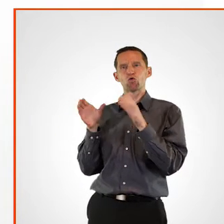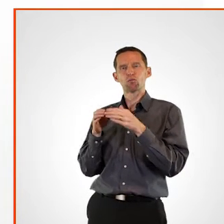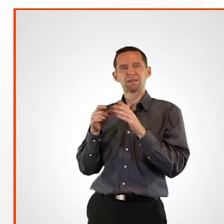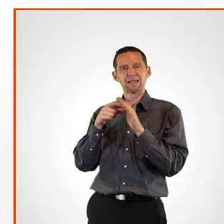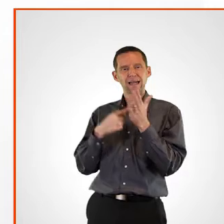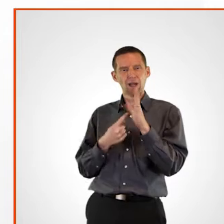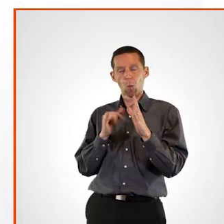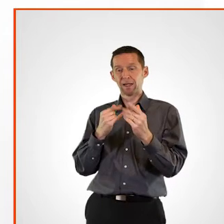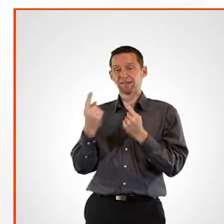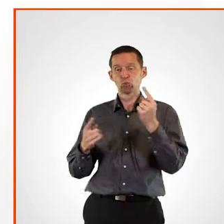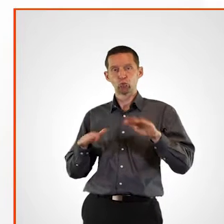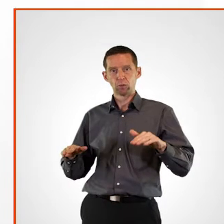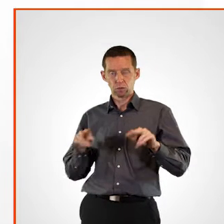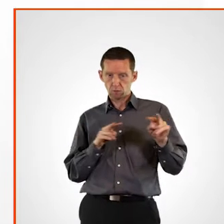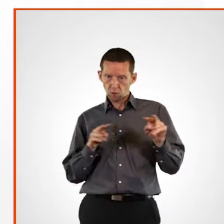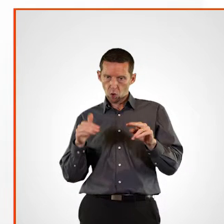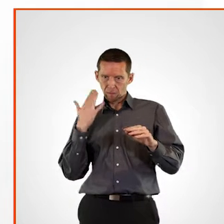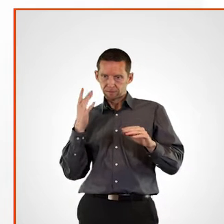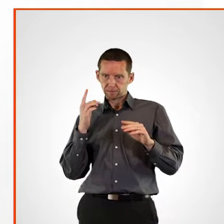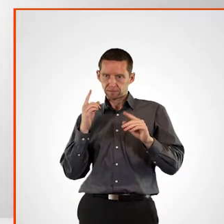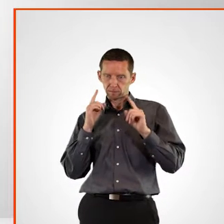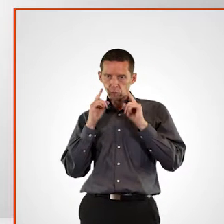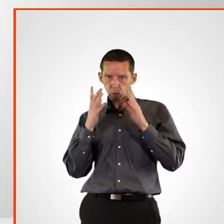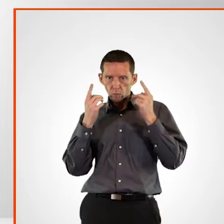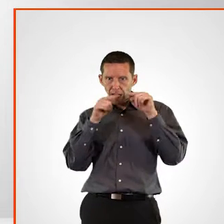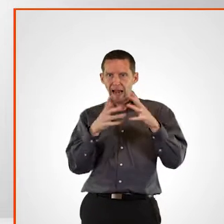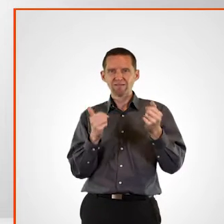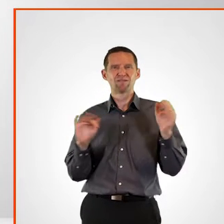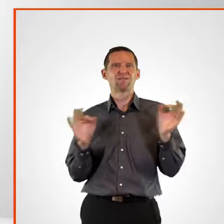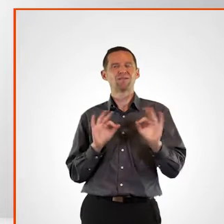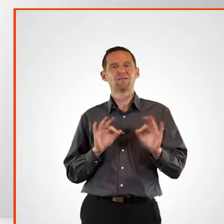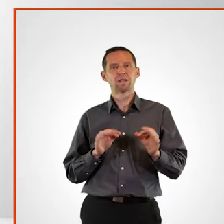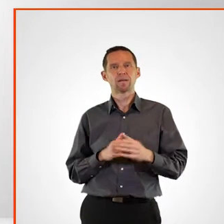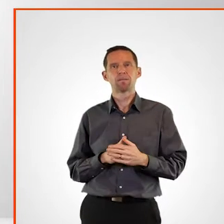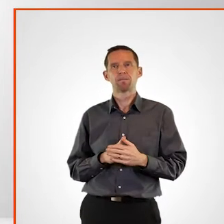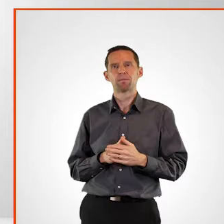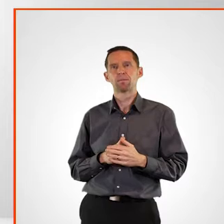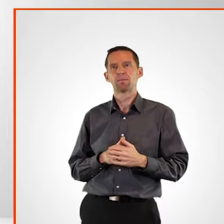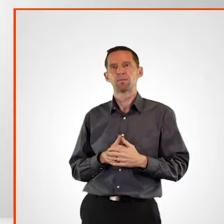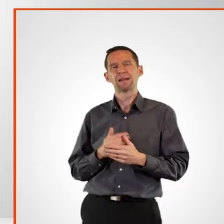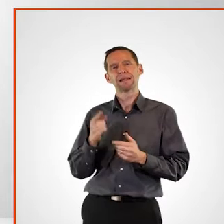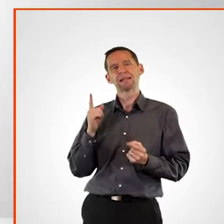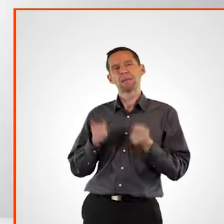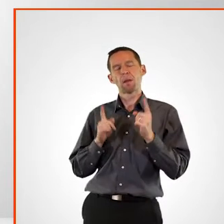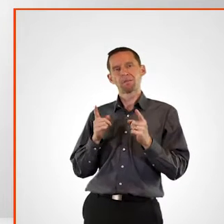but if you look at individual kids, we don't always see that kind of nice one-to-one line-up. Unfortunately, in a way, because sometimes it makes our job harder